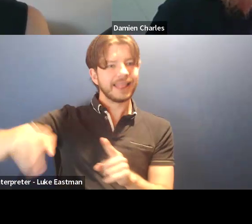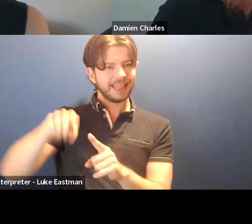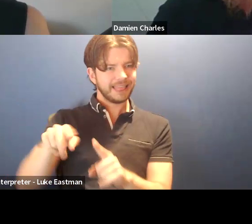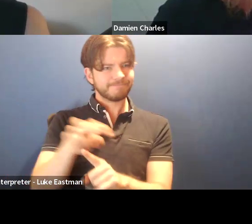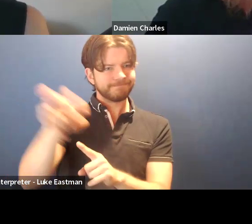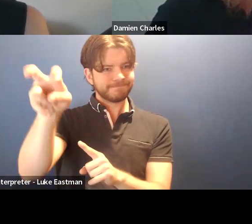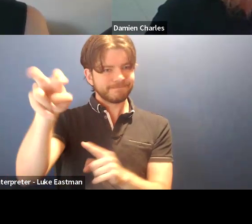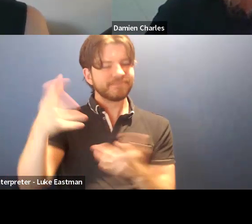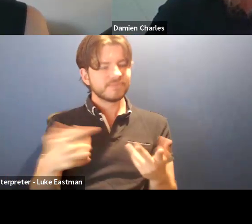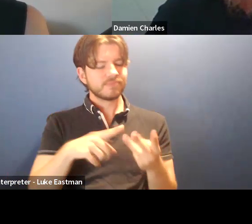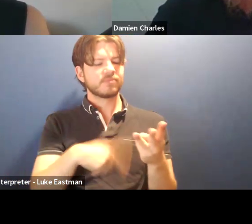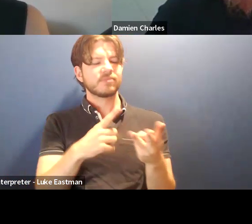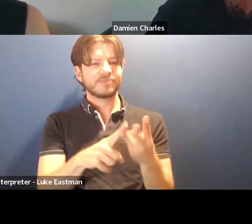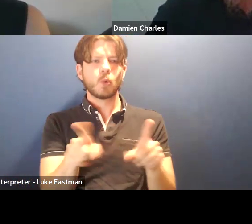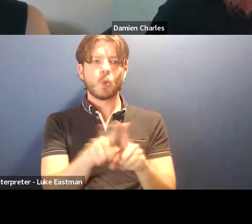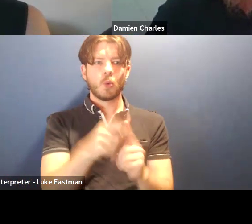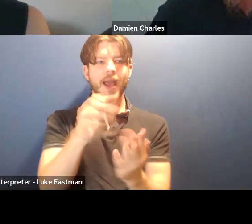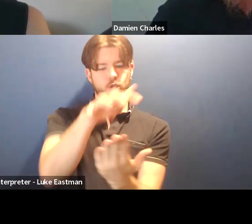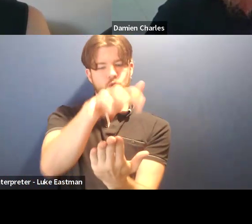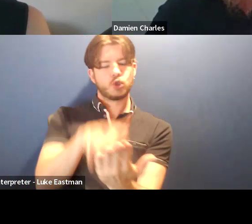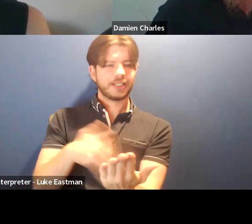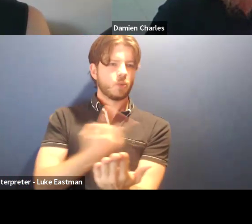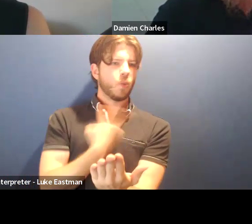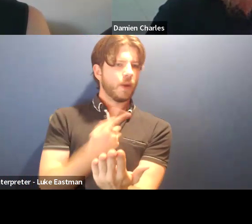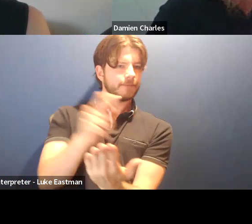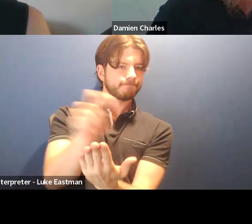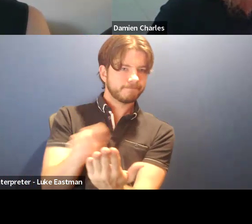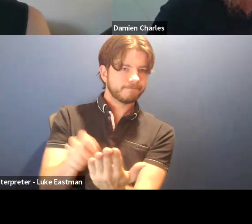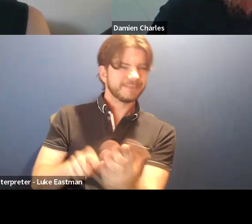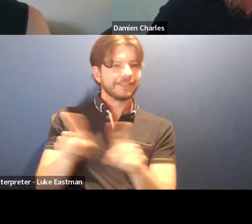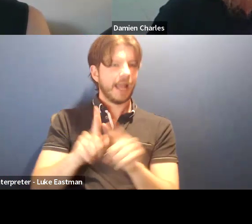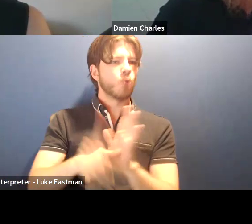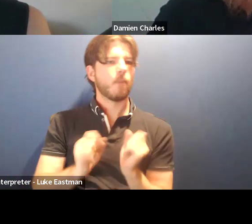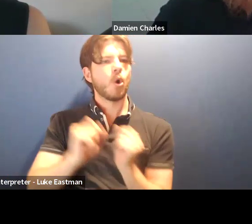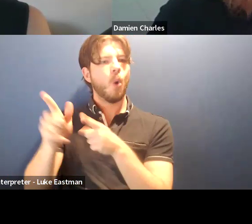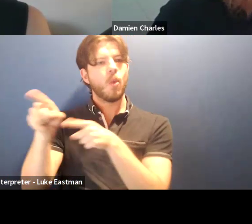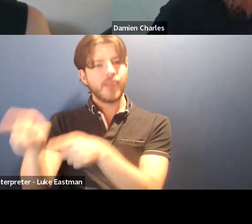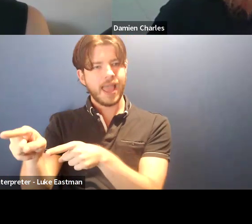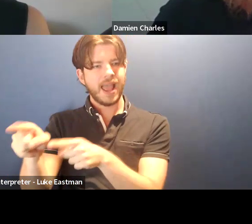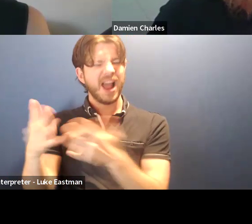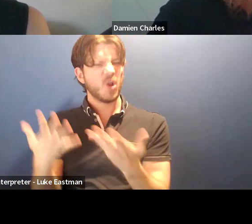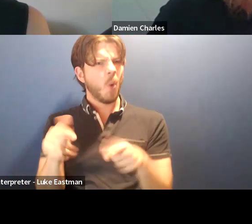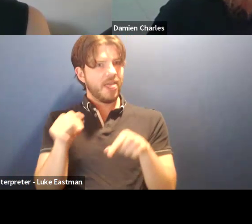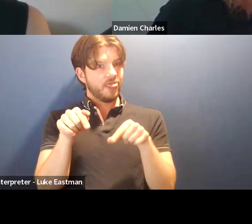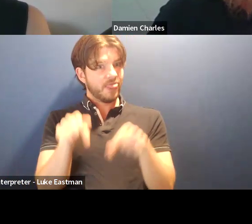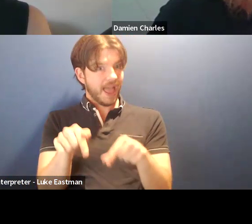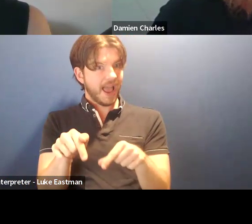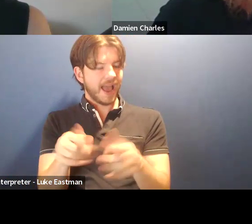a sheet that we filled out while we were there which also contributed to